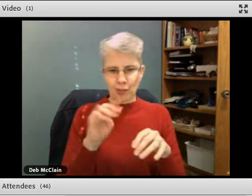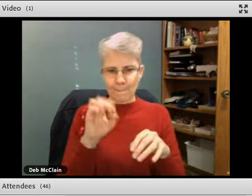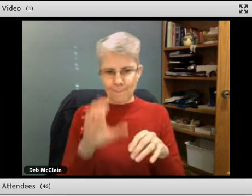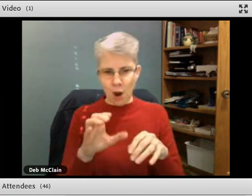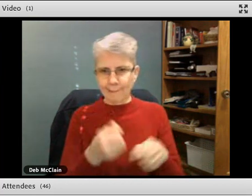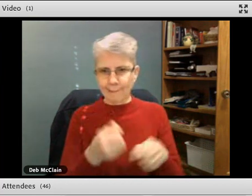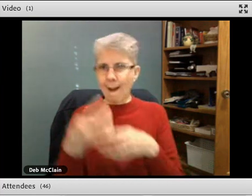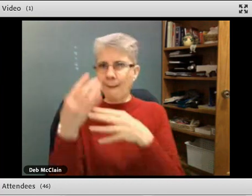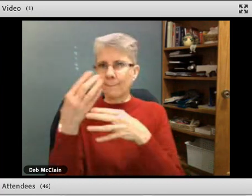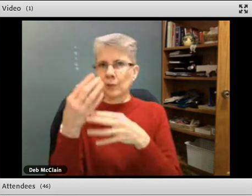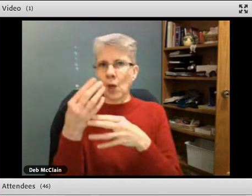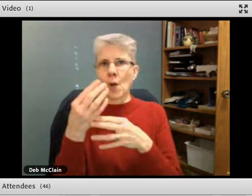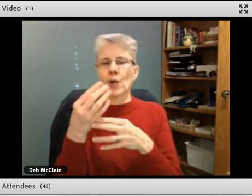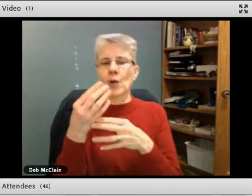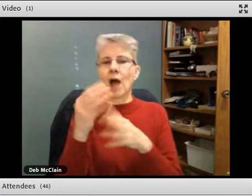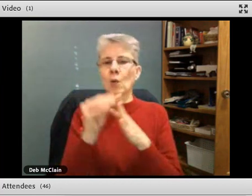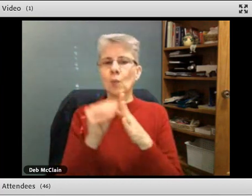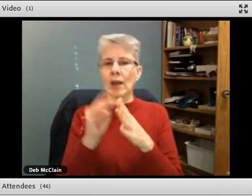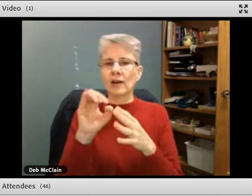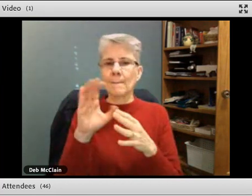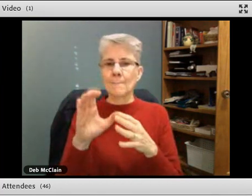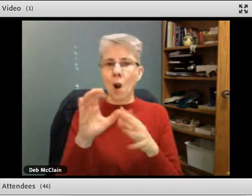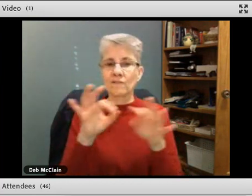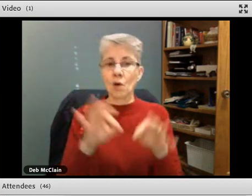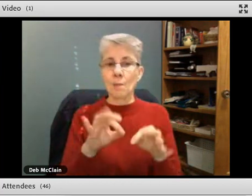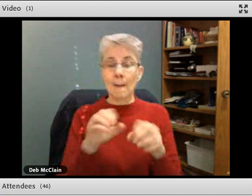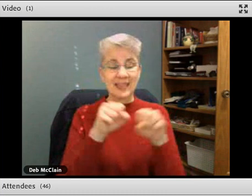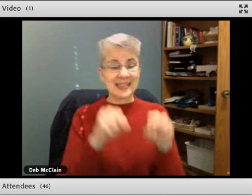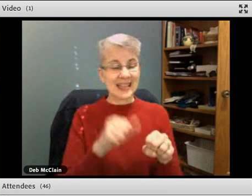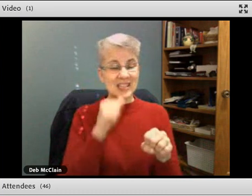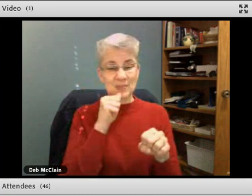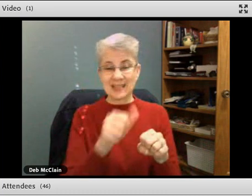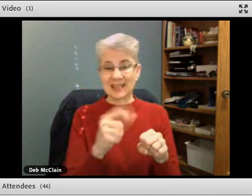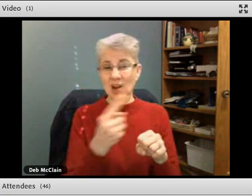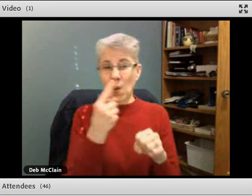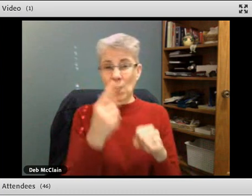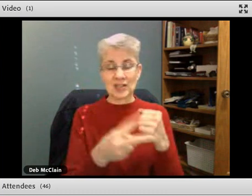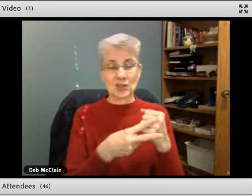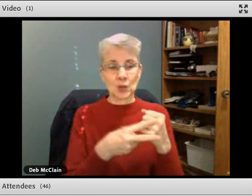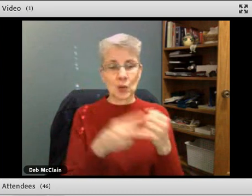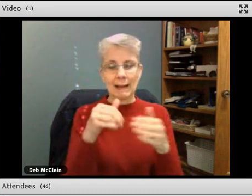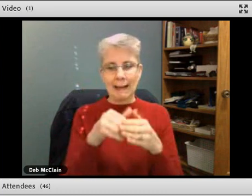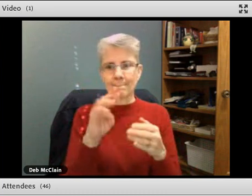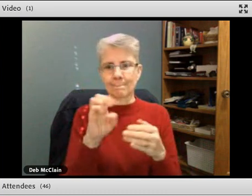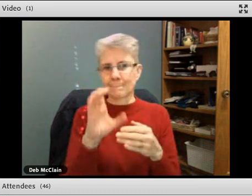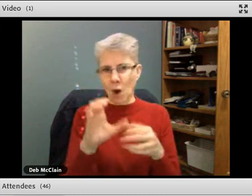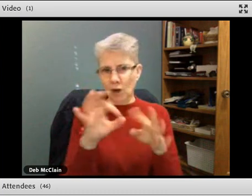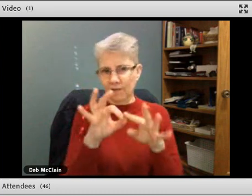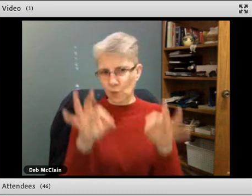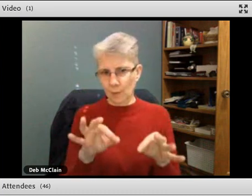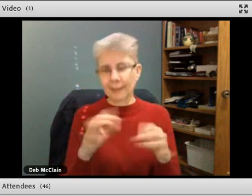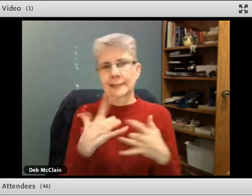it just in the MARC format. It typically will break those pieces of data apart